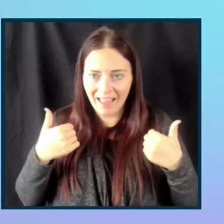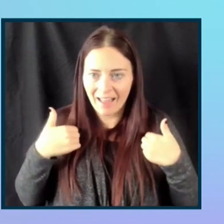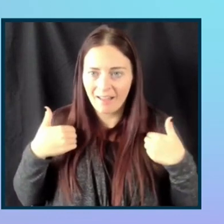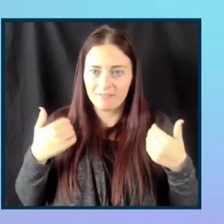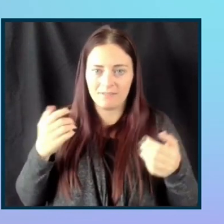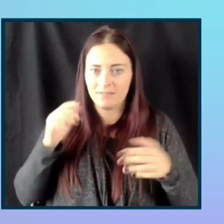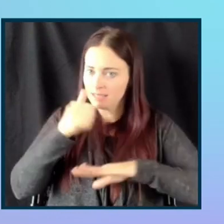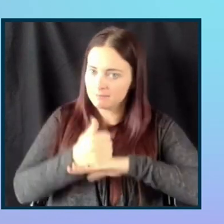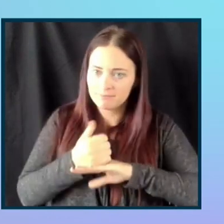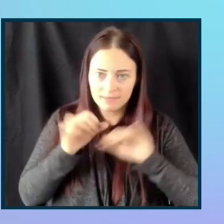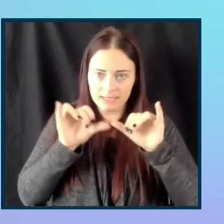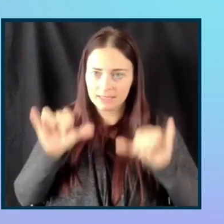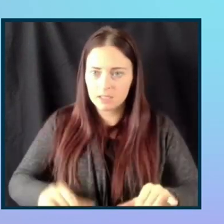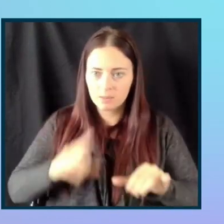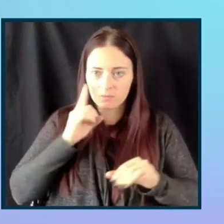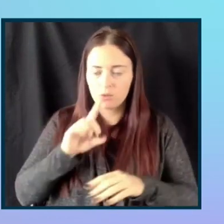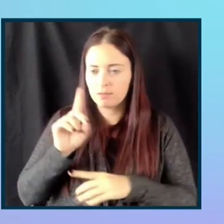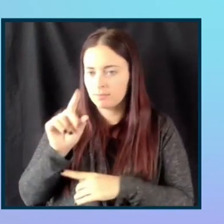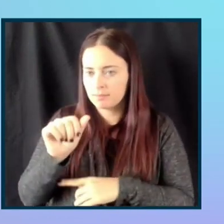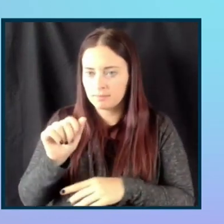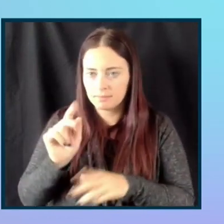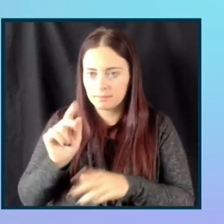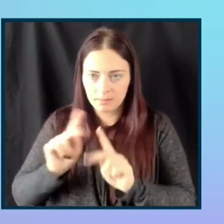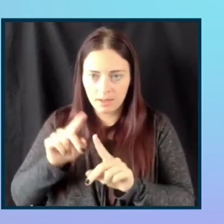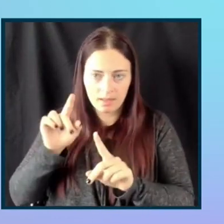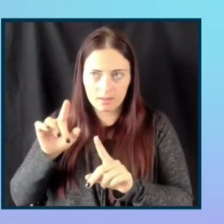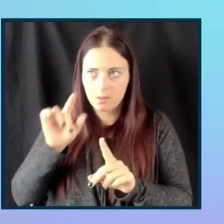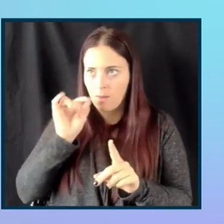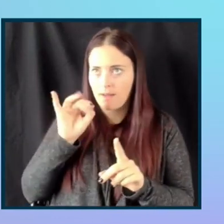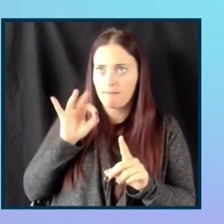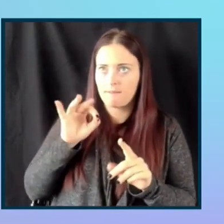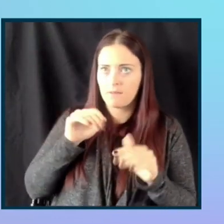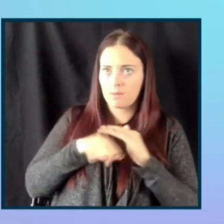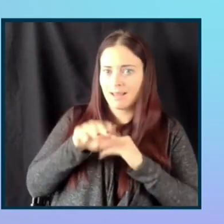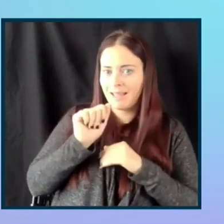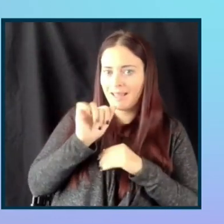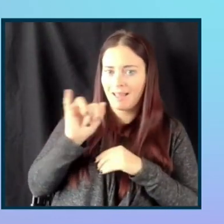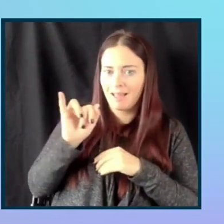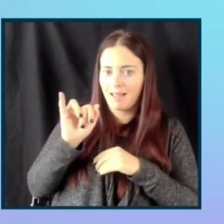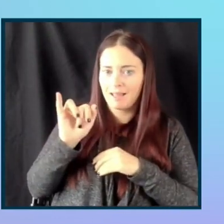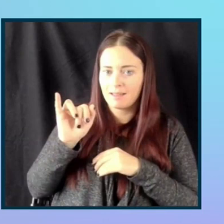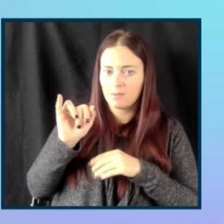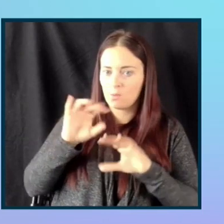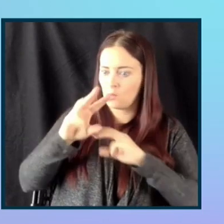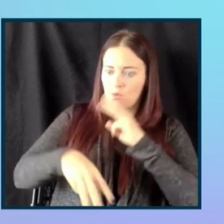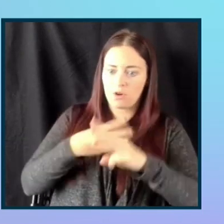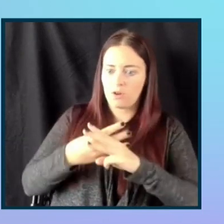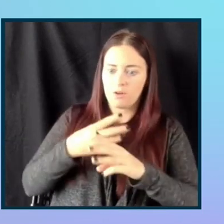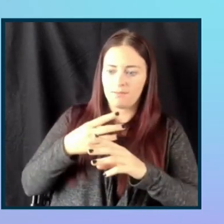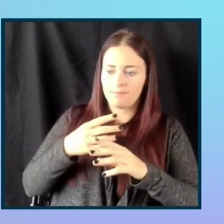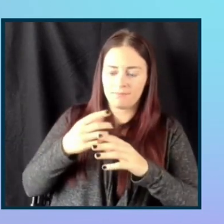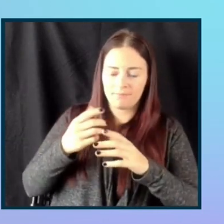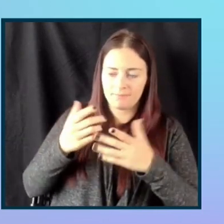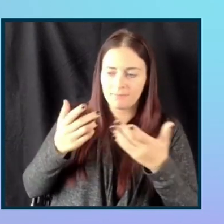like for example, if we go into the AI and ML world, where large scale datasets are vital